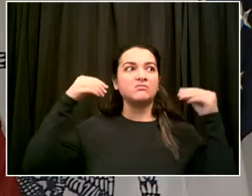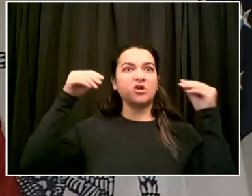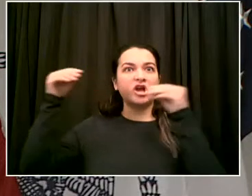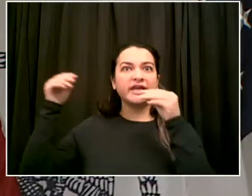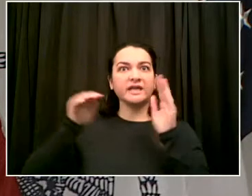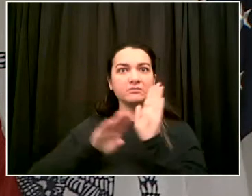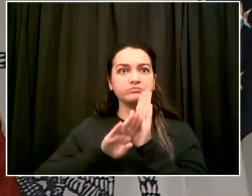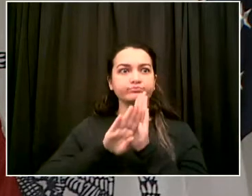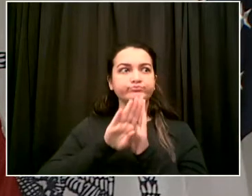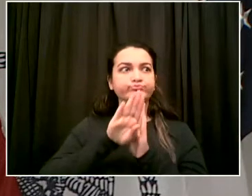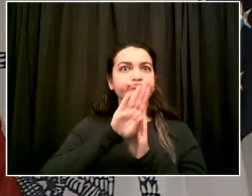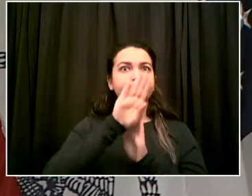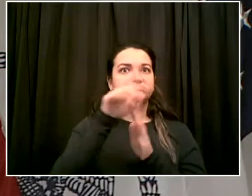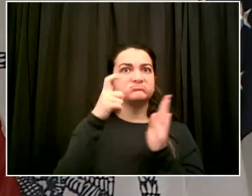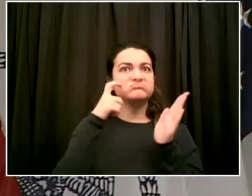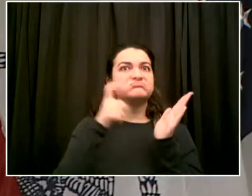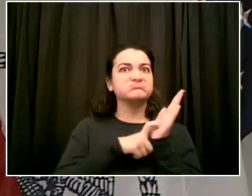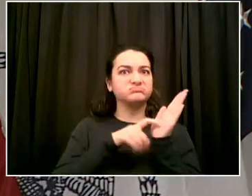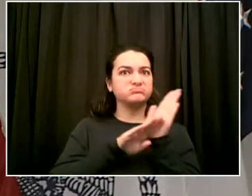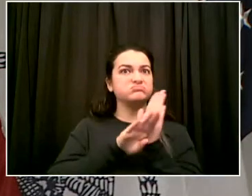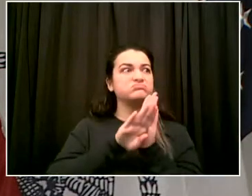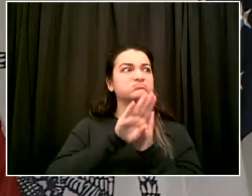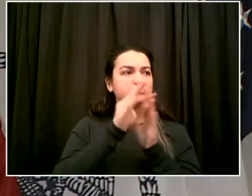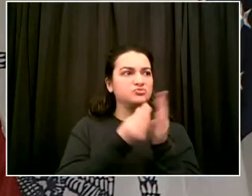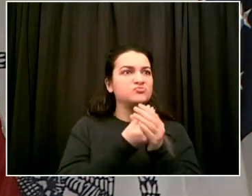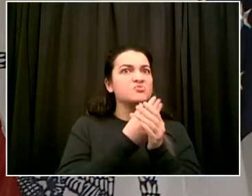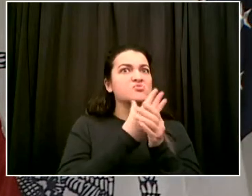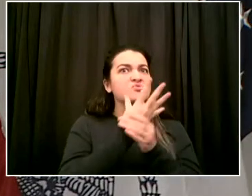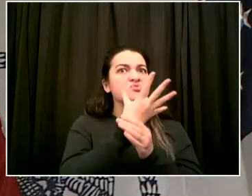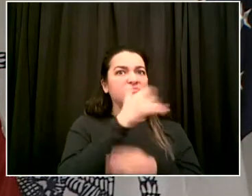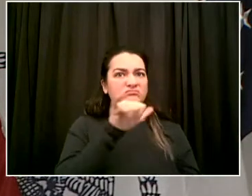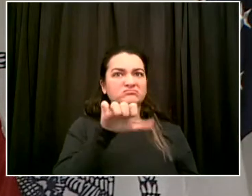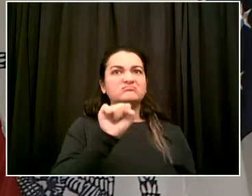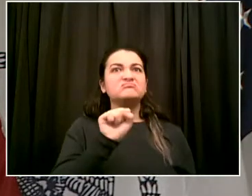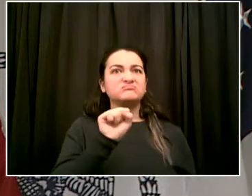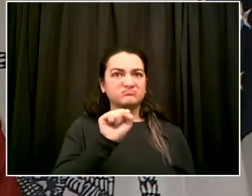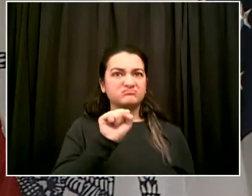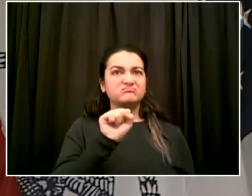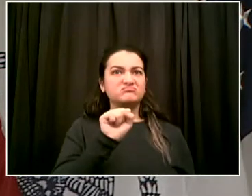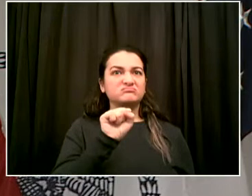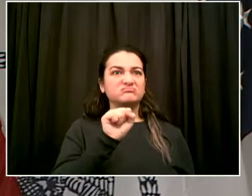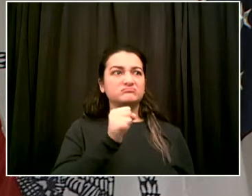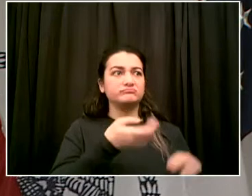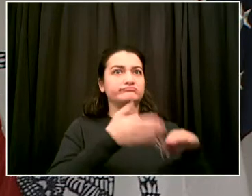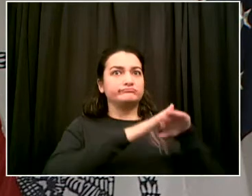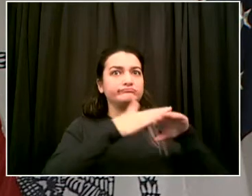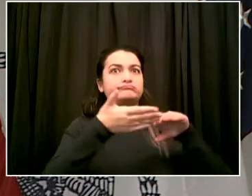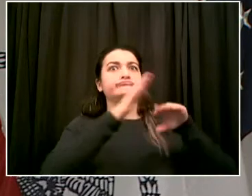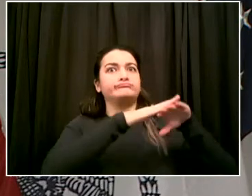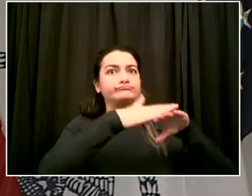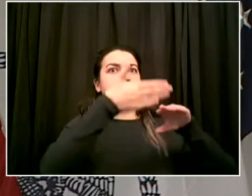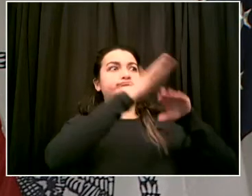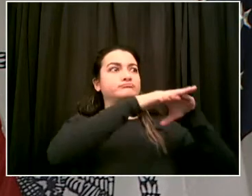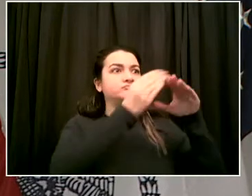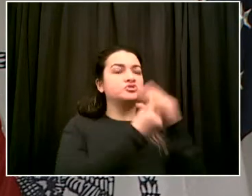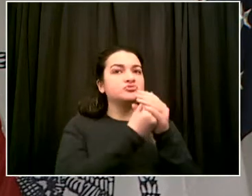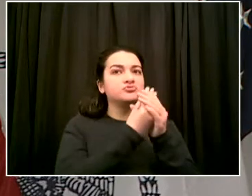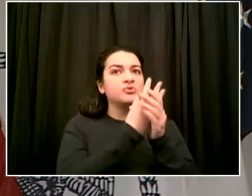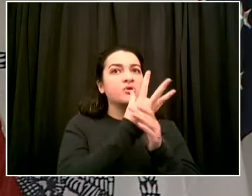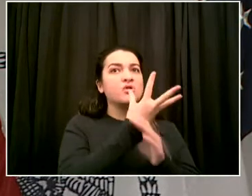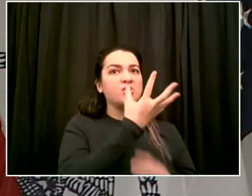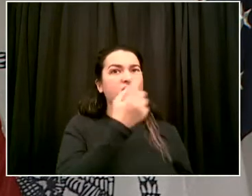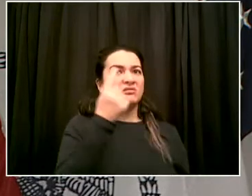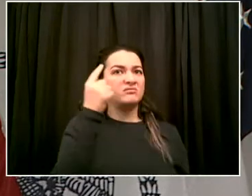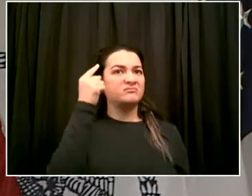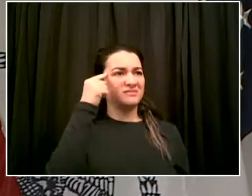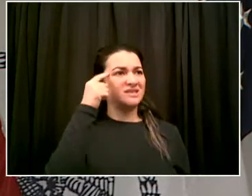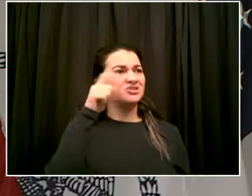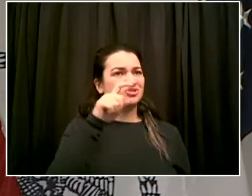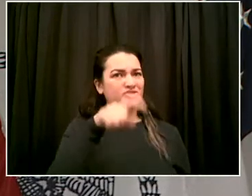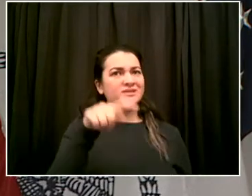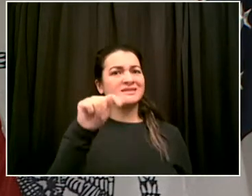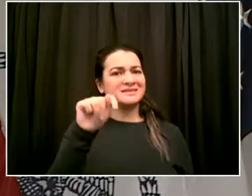IS BOOMING,